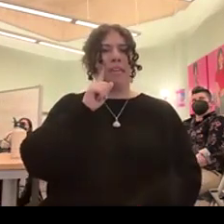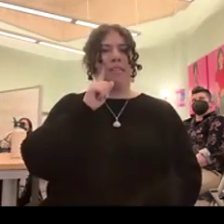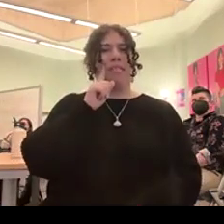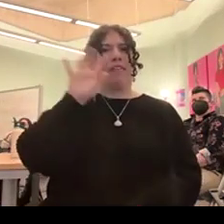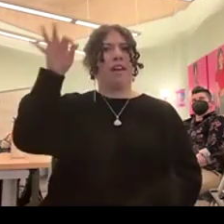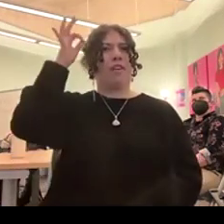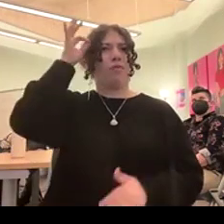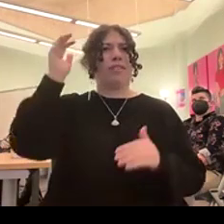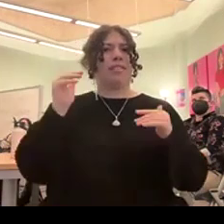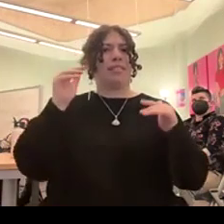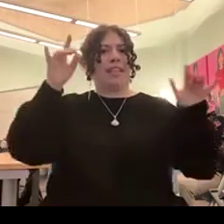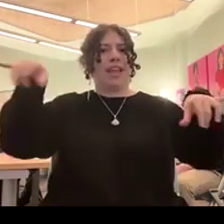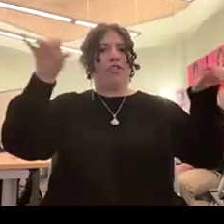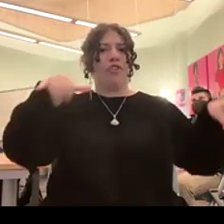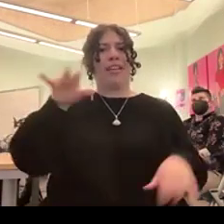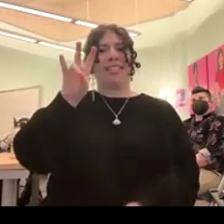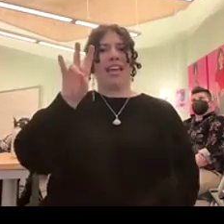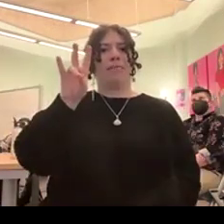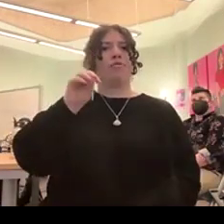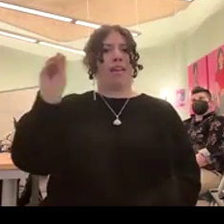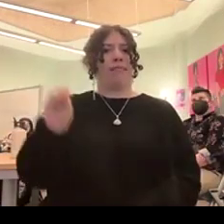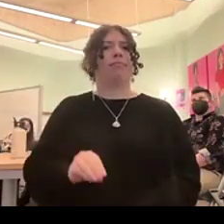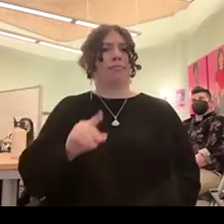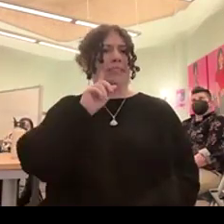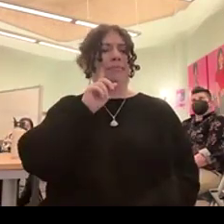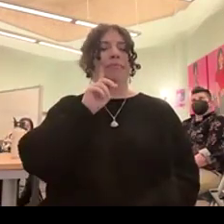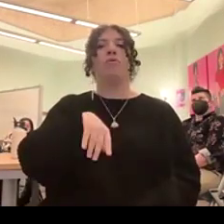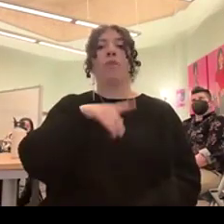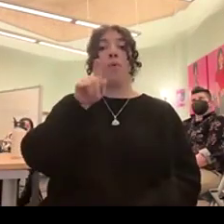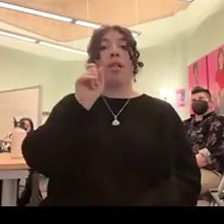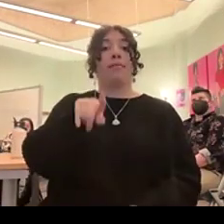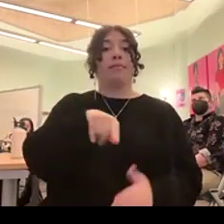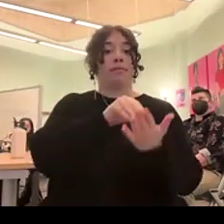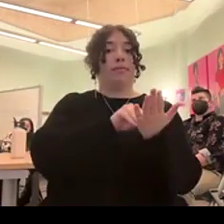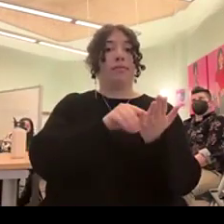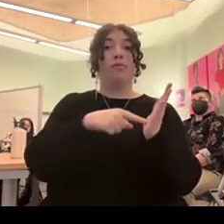I believe is the federal standard if you're a federal contractor. So, in the application,